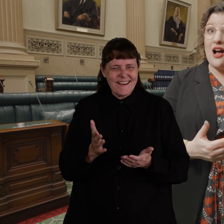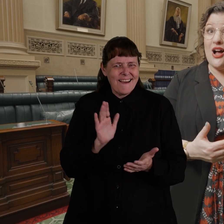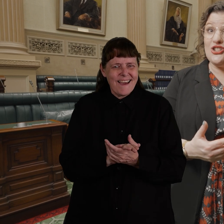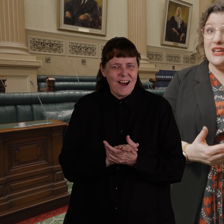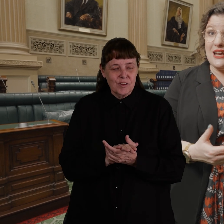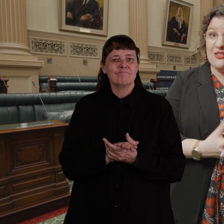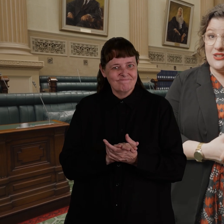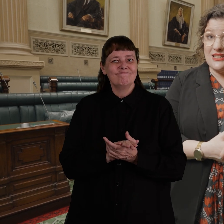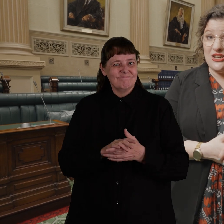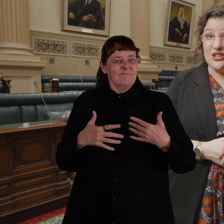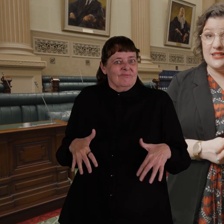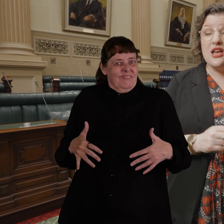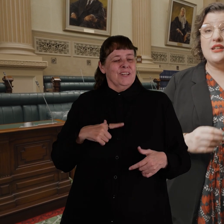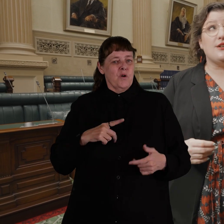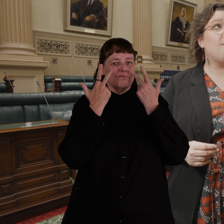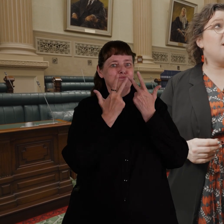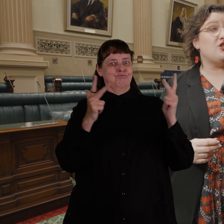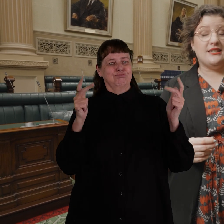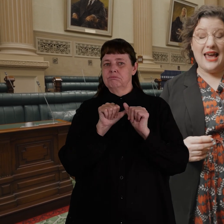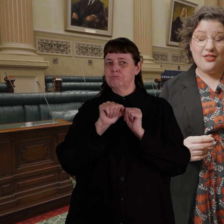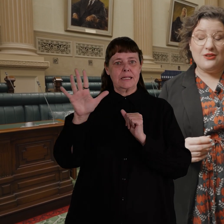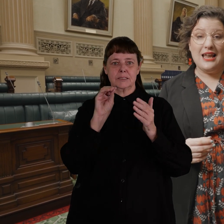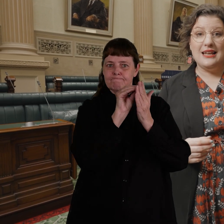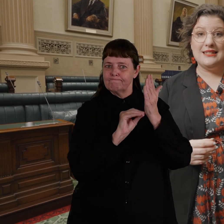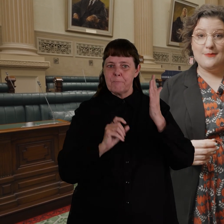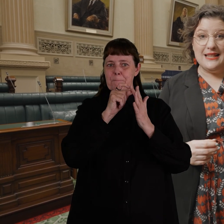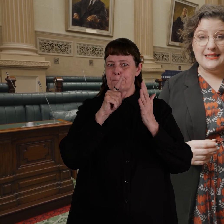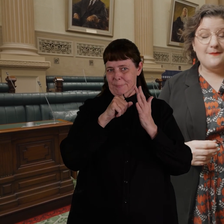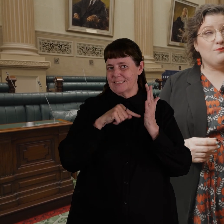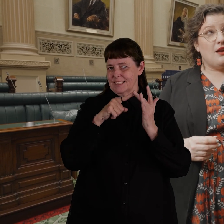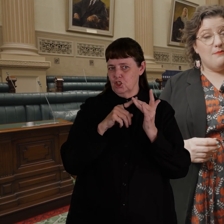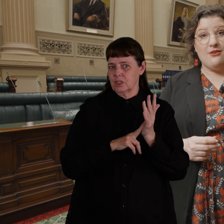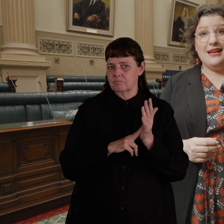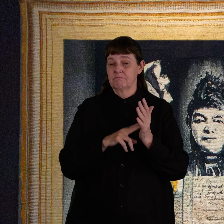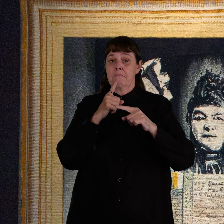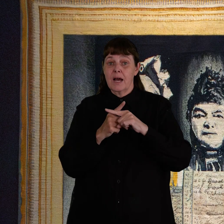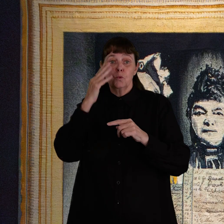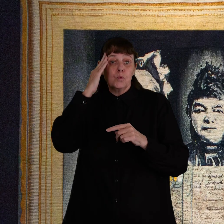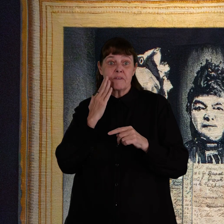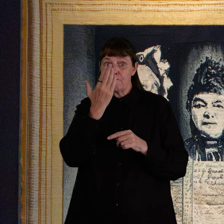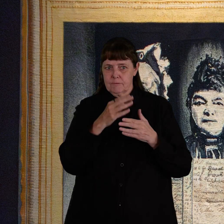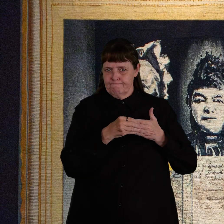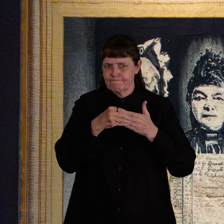charge in getting those signatures. It features Catherine Helen Spence, Mary Lee and Elizabeth